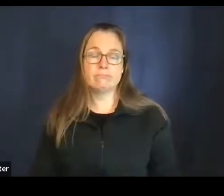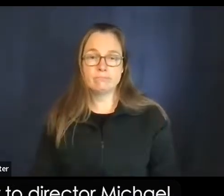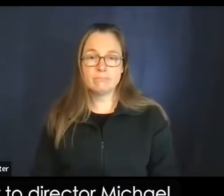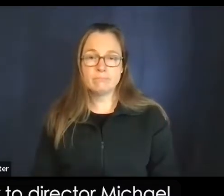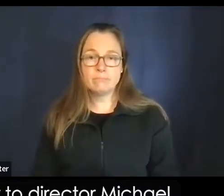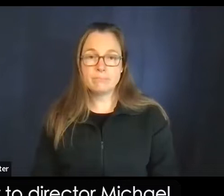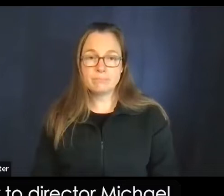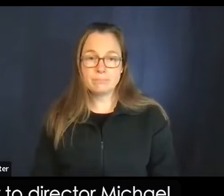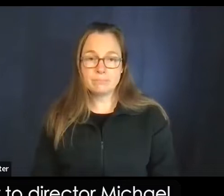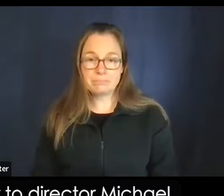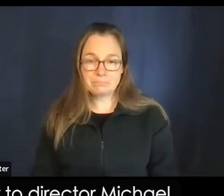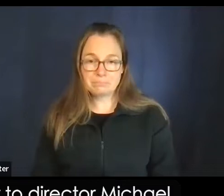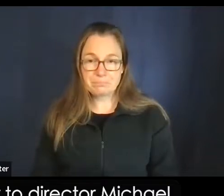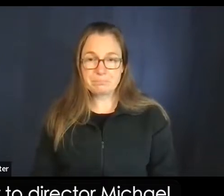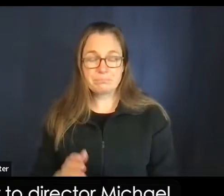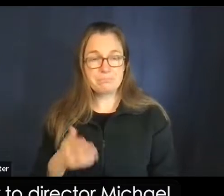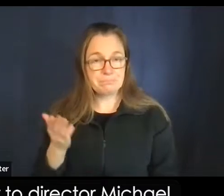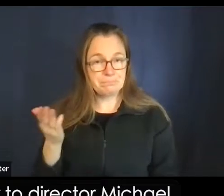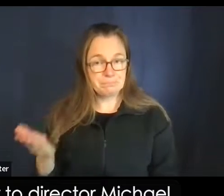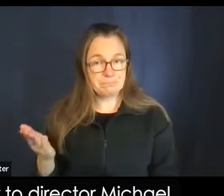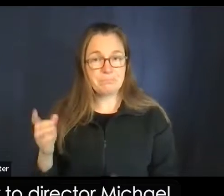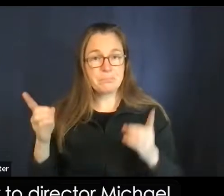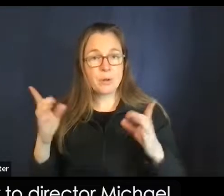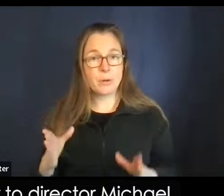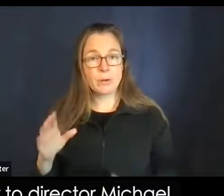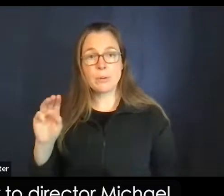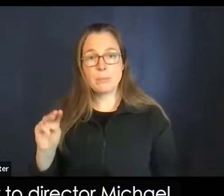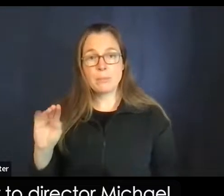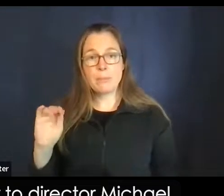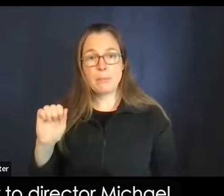Now I'll hand the podium over to director Michael Montoya with the Office of Civic Life,